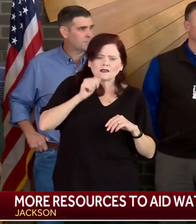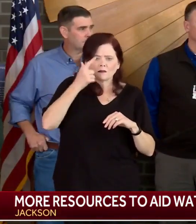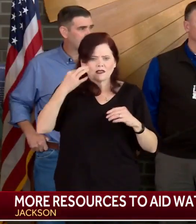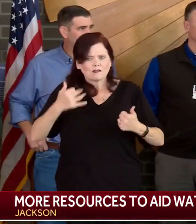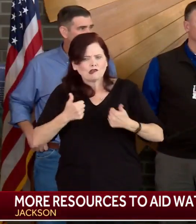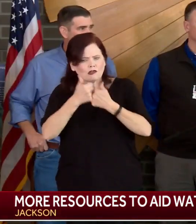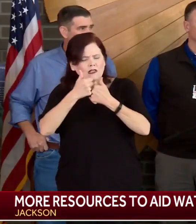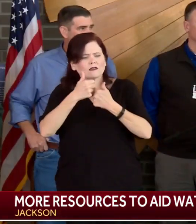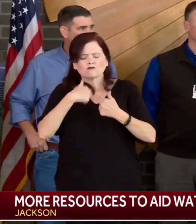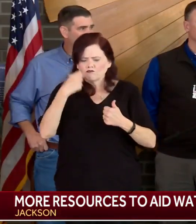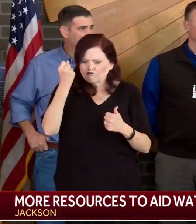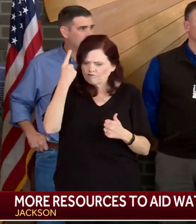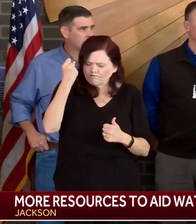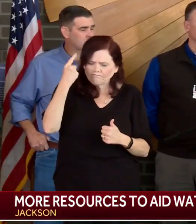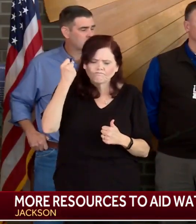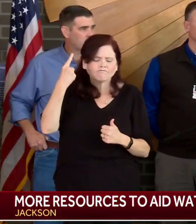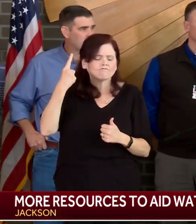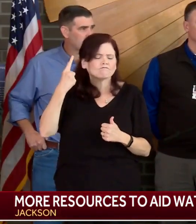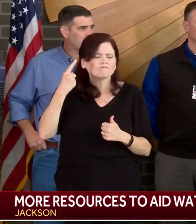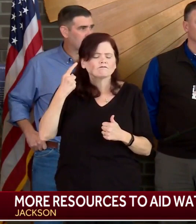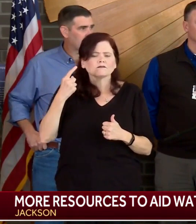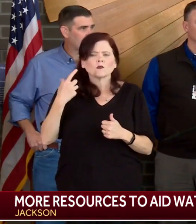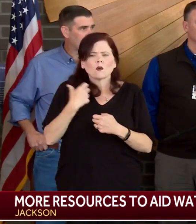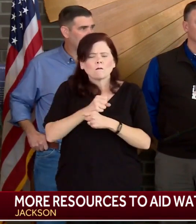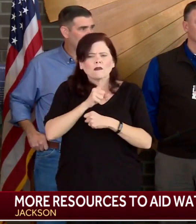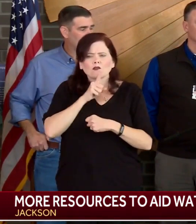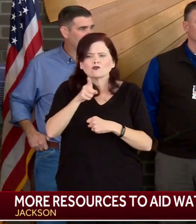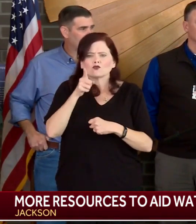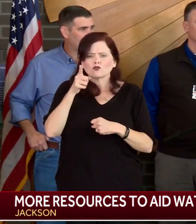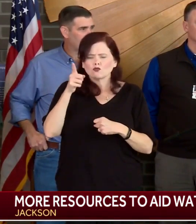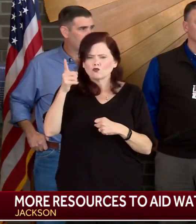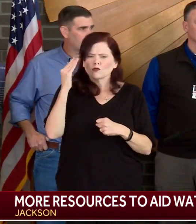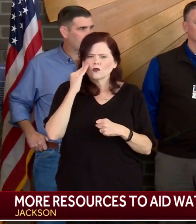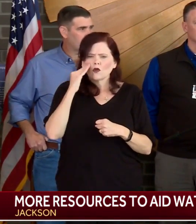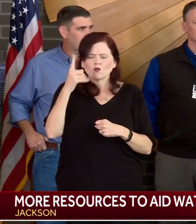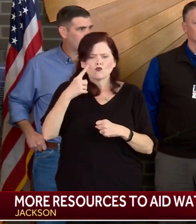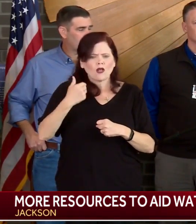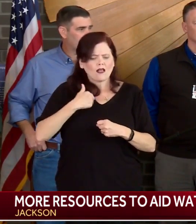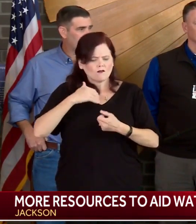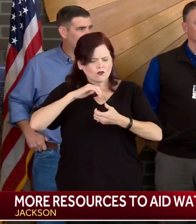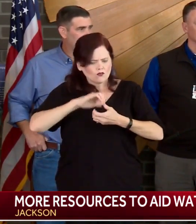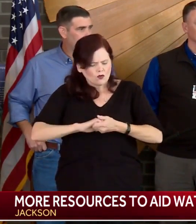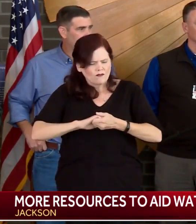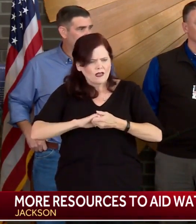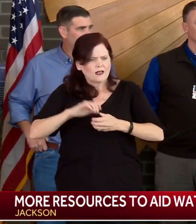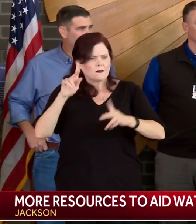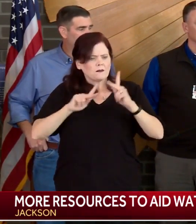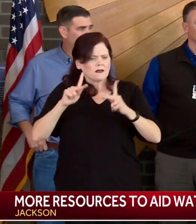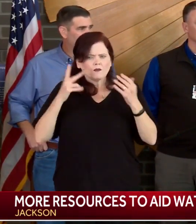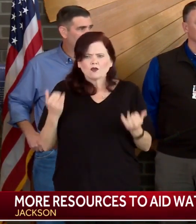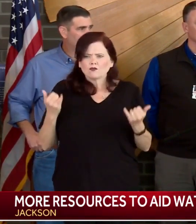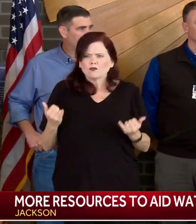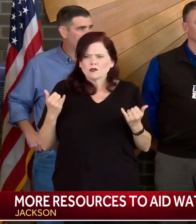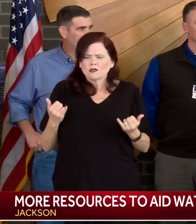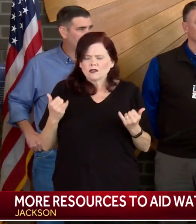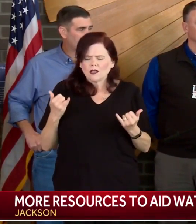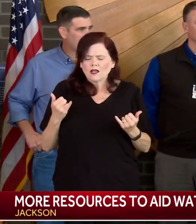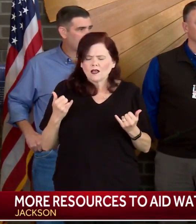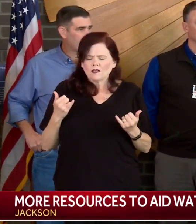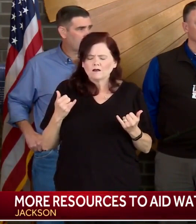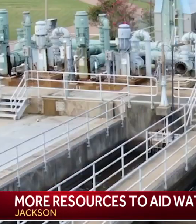WE STILL ENCOURAGE YOU TO BOIL WATER BEFORE YOU DRINK IT.> <WE UNDERSTAND YOUR IMPATIENCE WITH THIS CHALLENGE AND ALL OF THAT IS